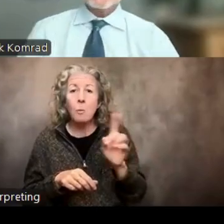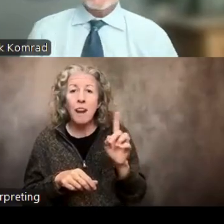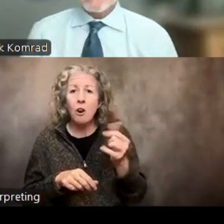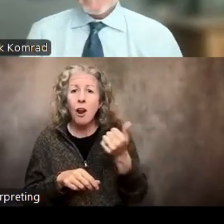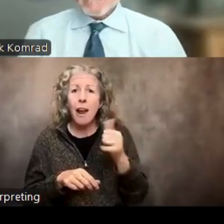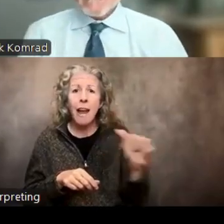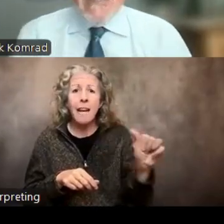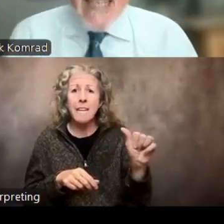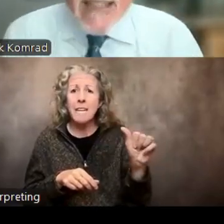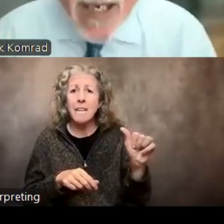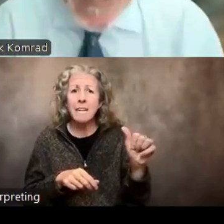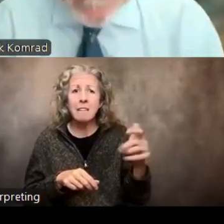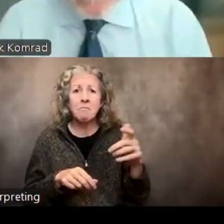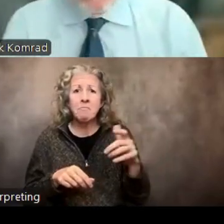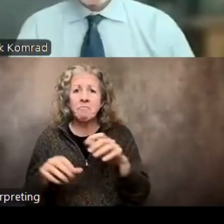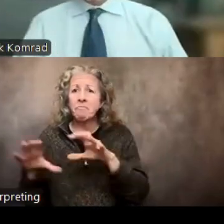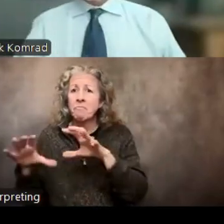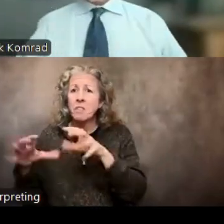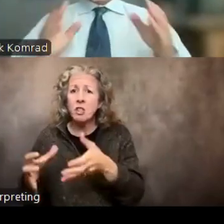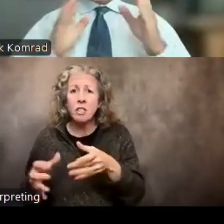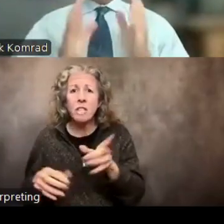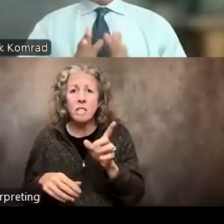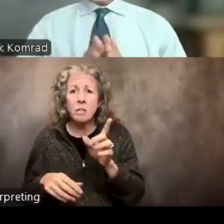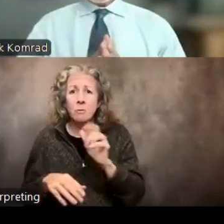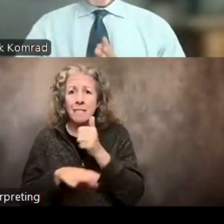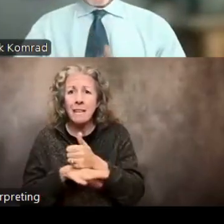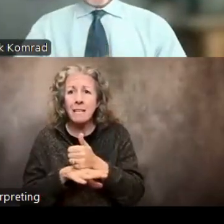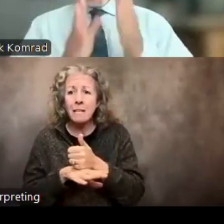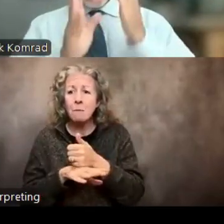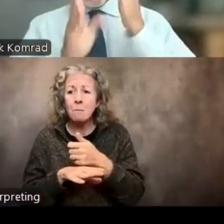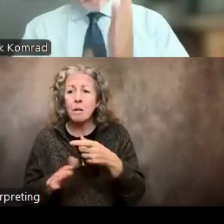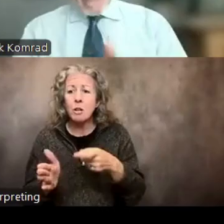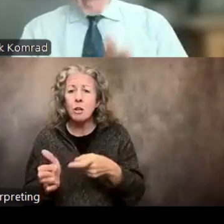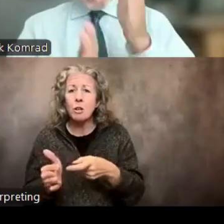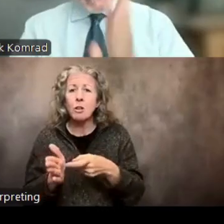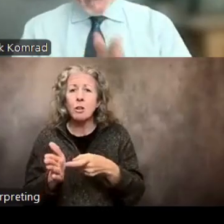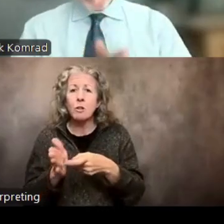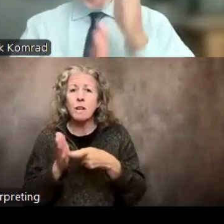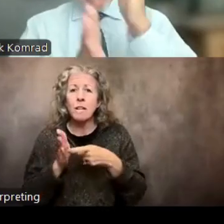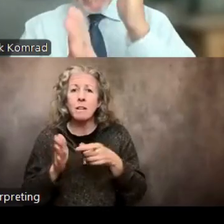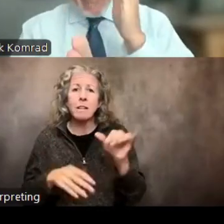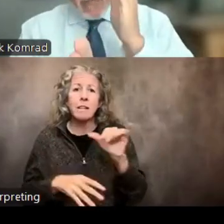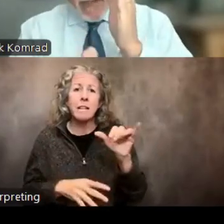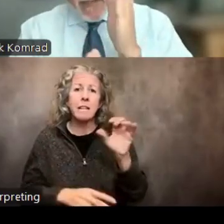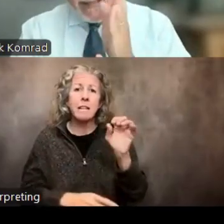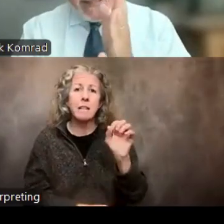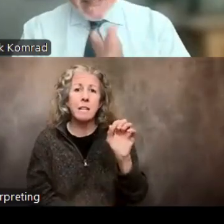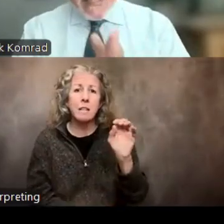that that sets up criteria like somatic illnesses within six